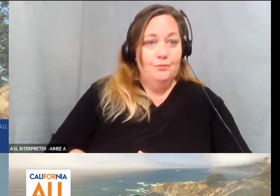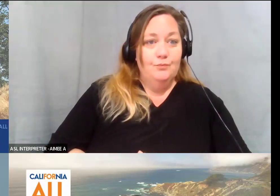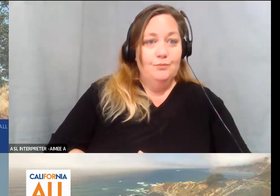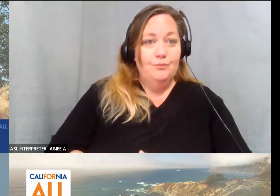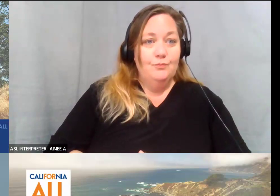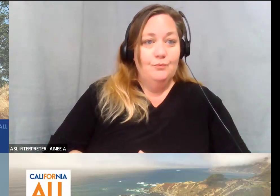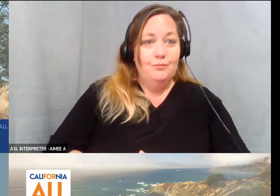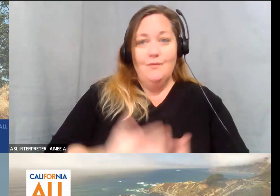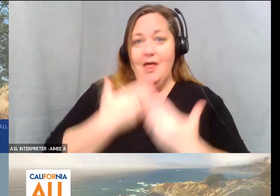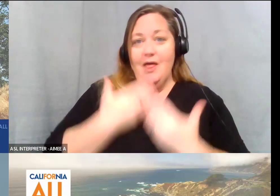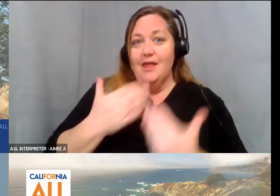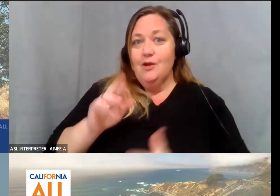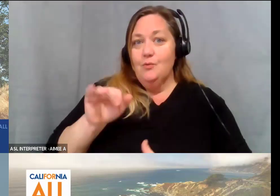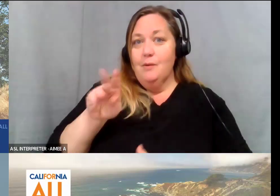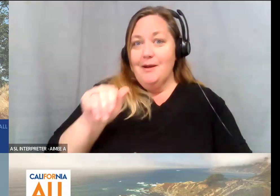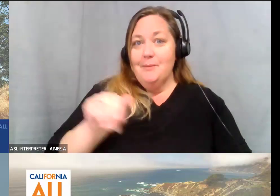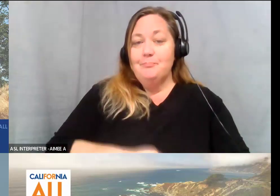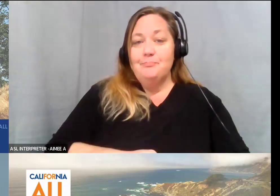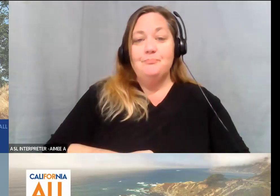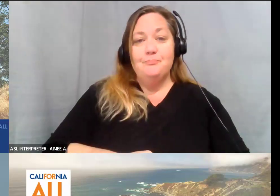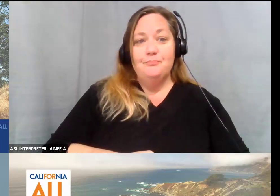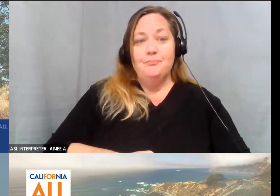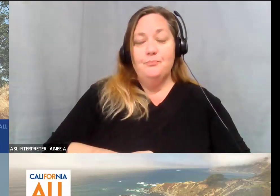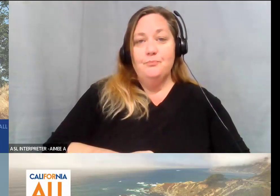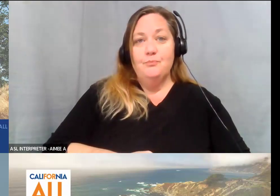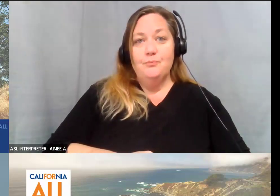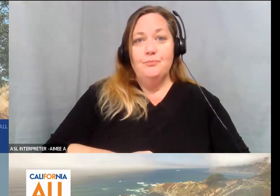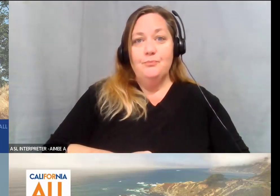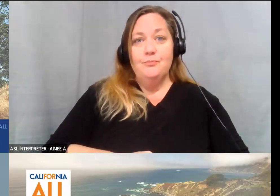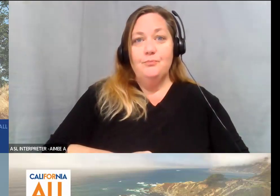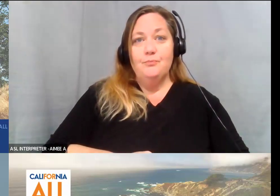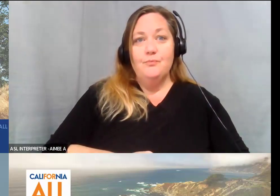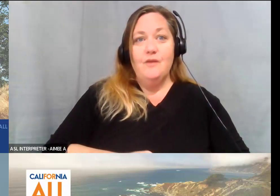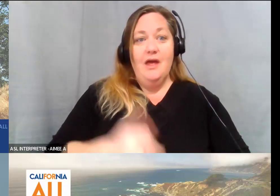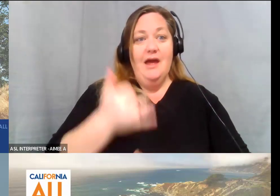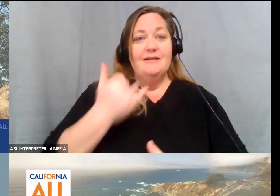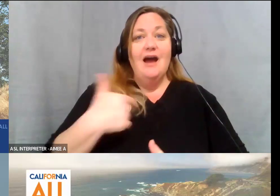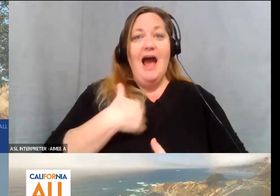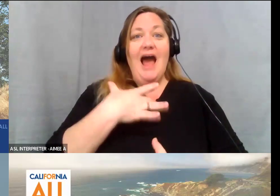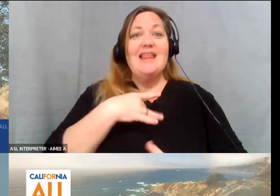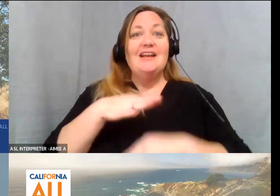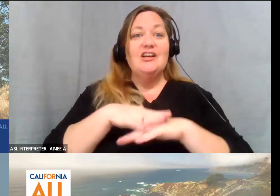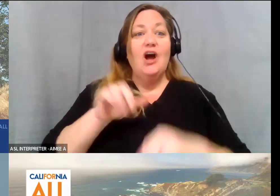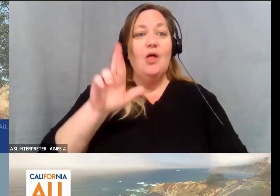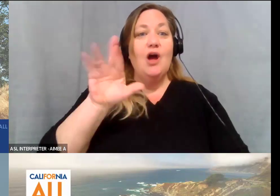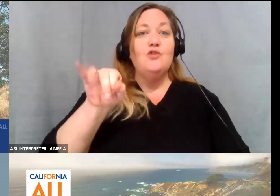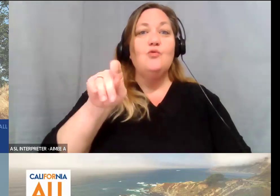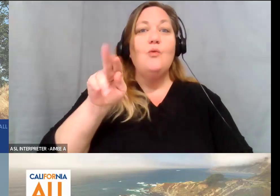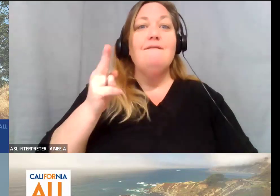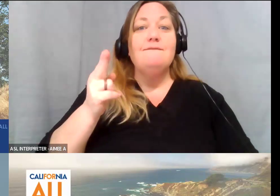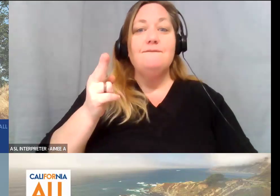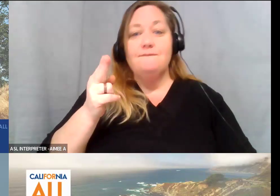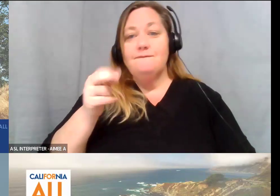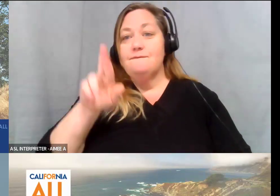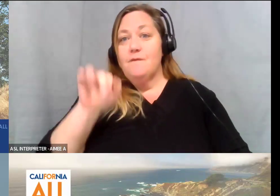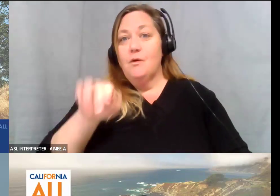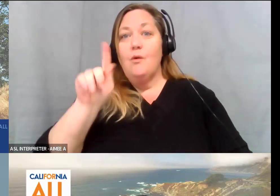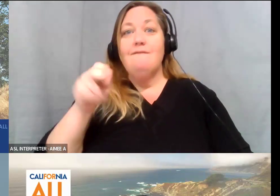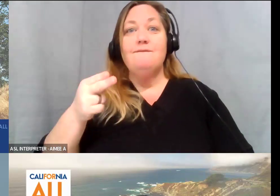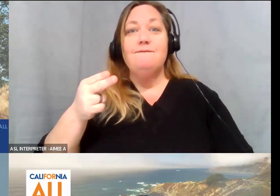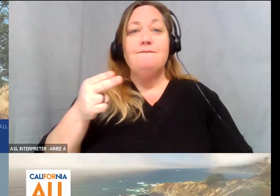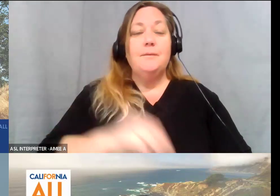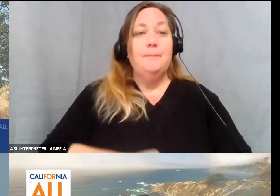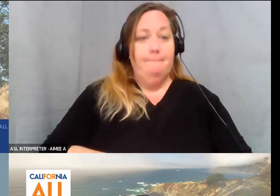Thank you, Rebecca. Right now, I'd like to call on Ralph.